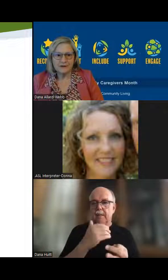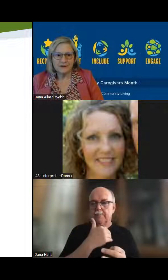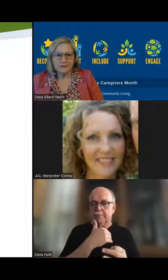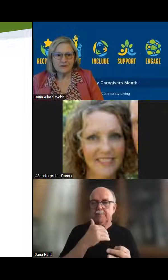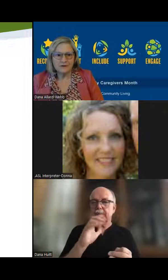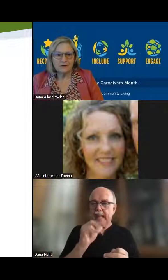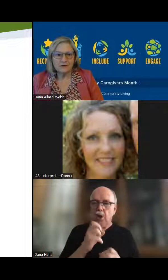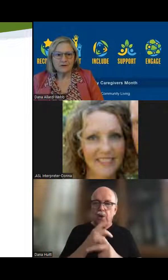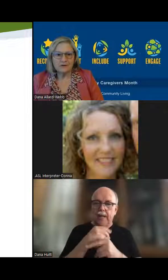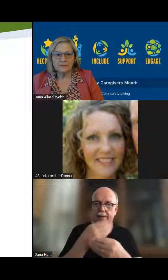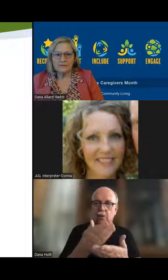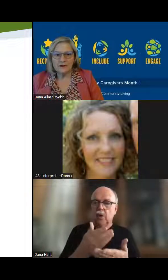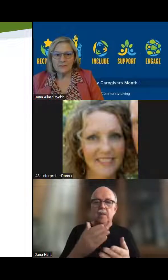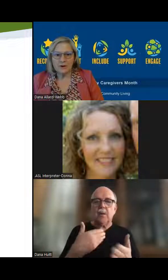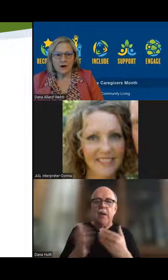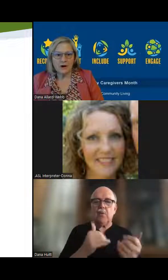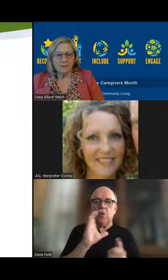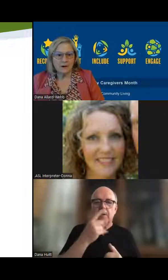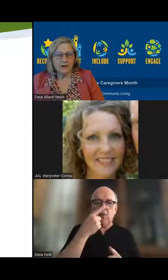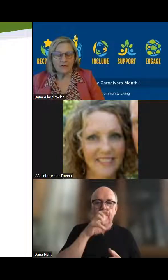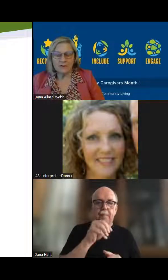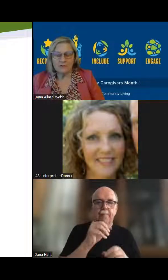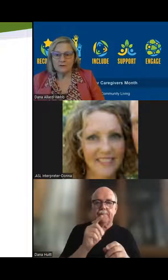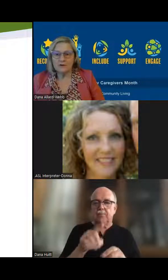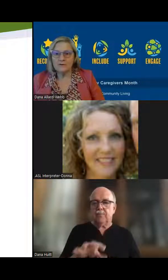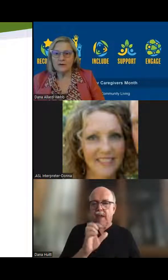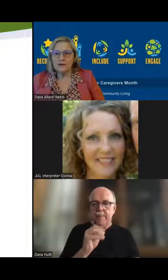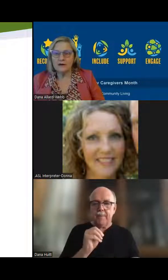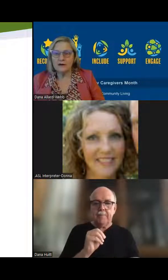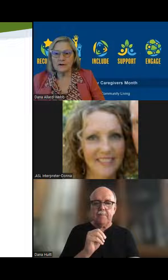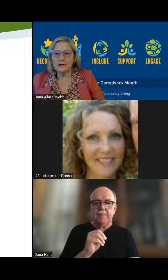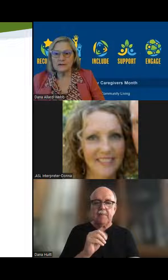tribes, the different tribal nations, to also offer this course because they care for their elder